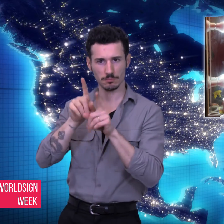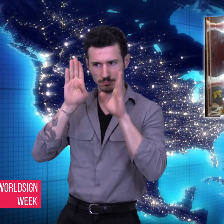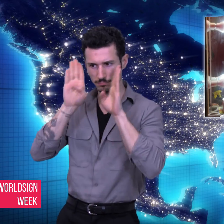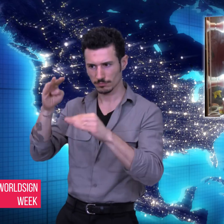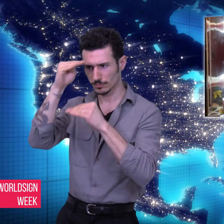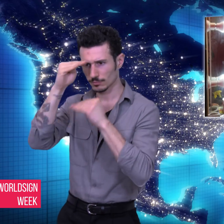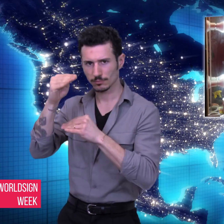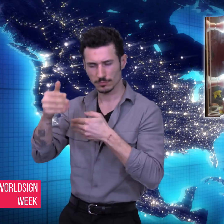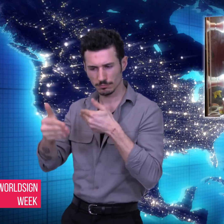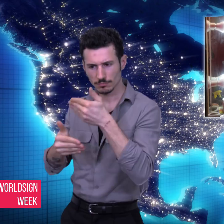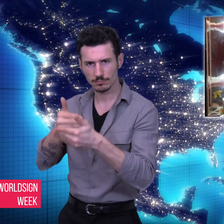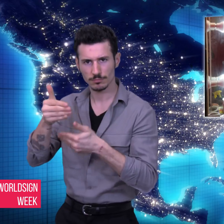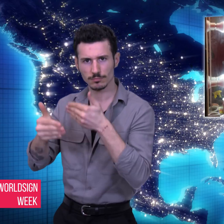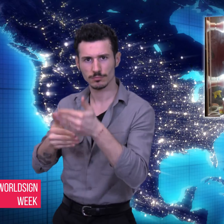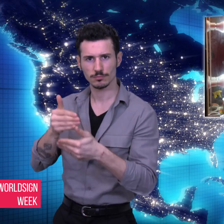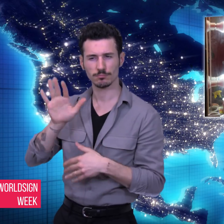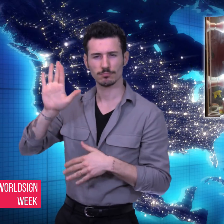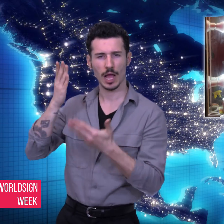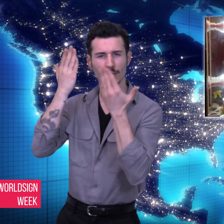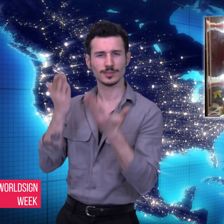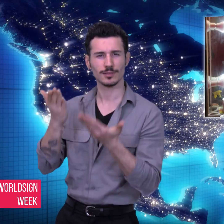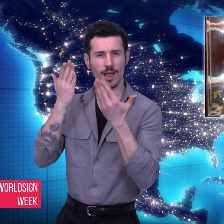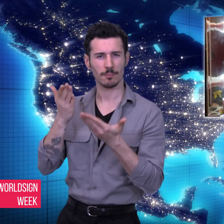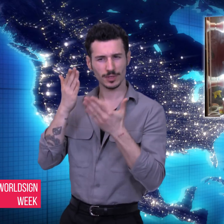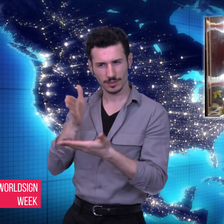strong Islamic conservative values.